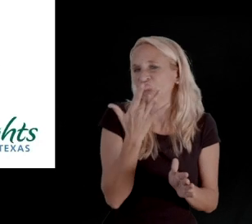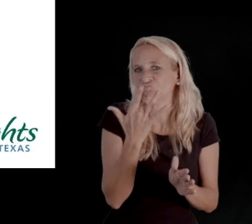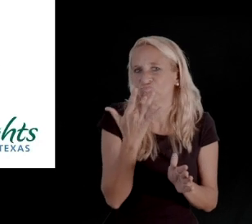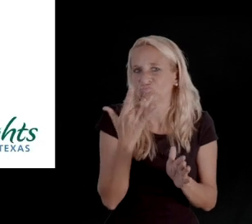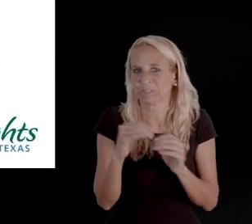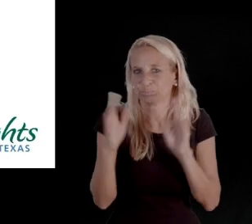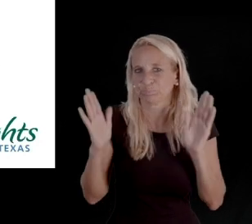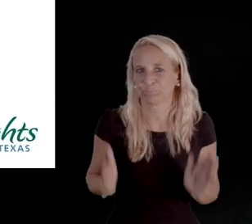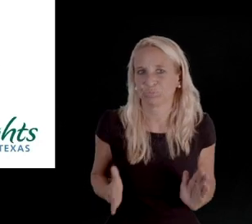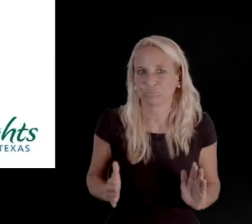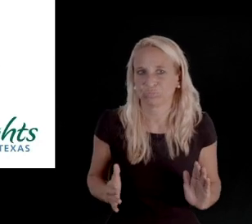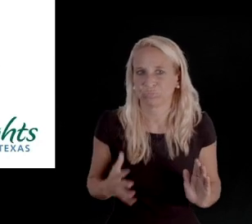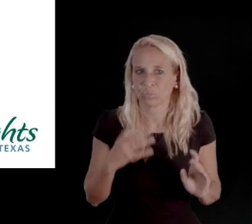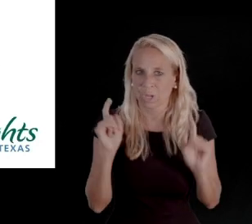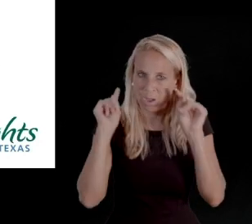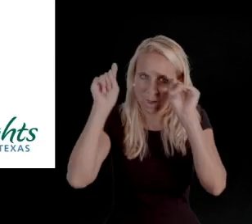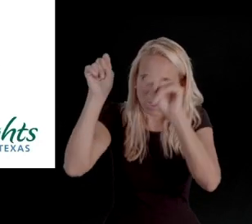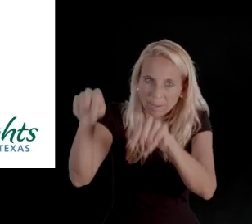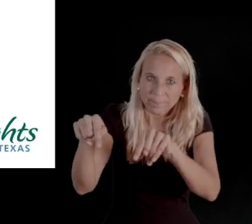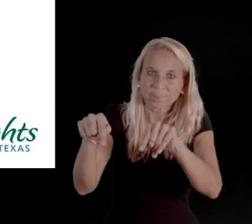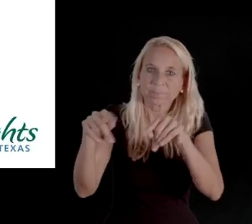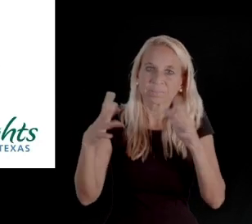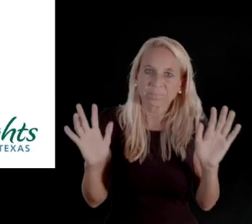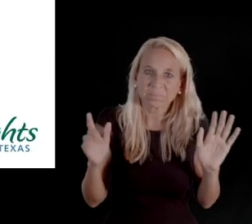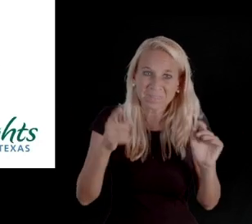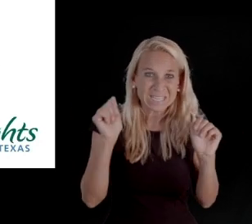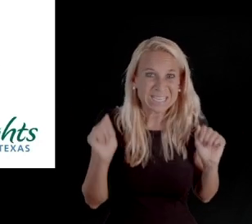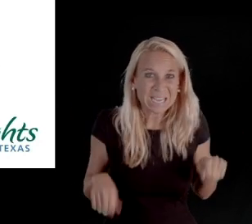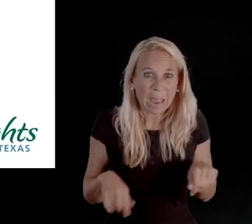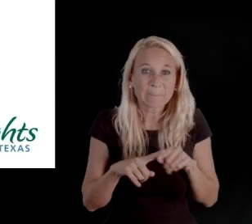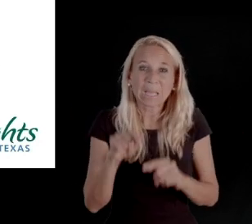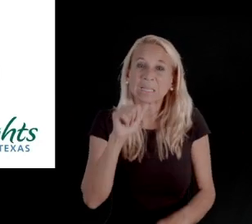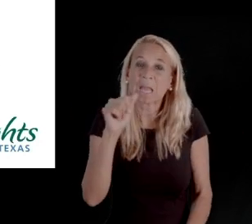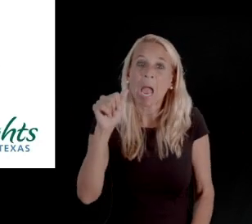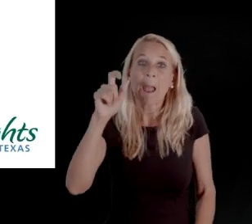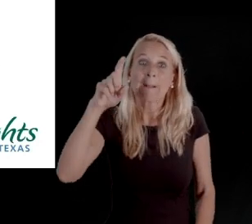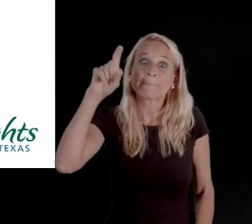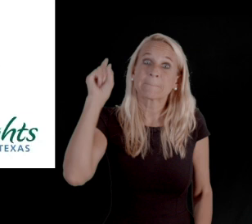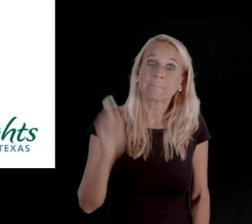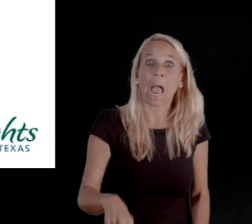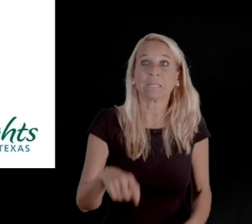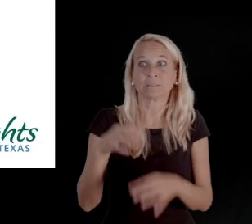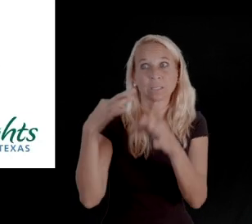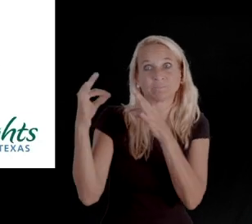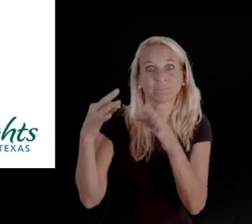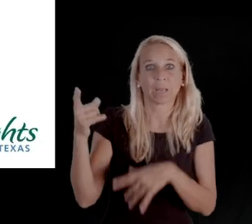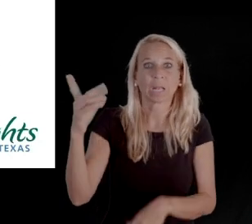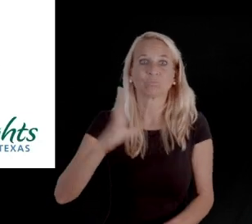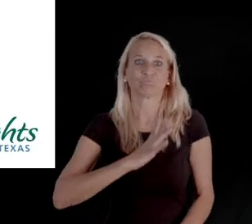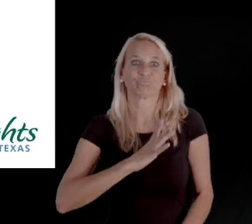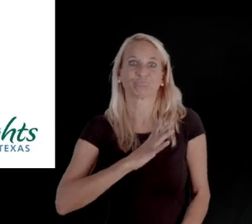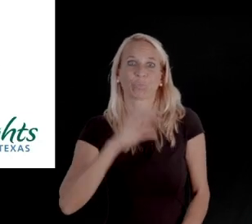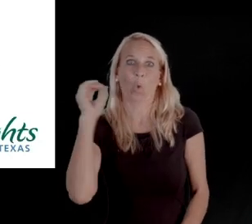If you just want to request an in-person, you can, but if there's not necessarily a reason why they need to be seen,